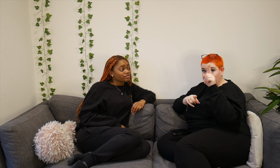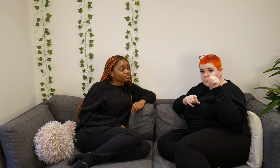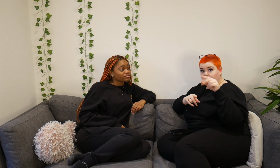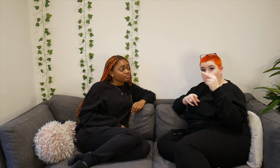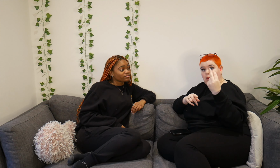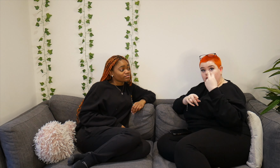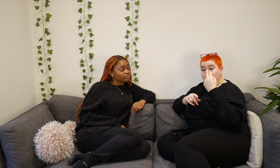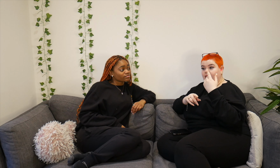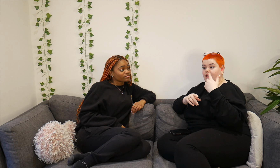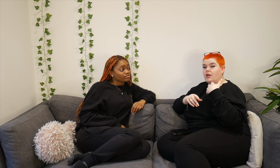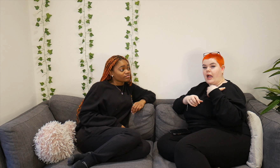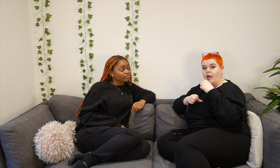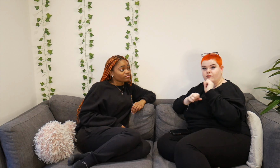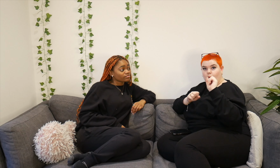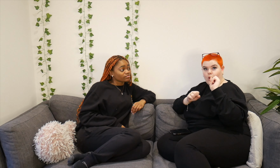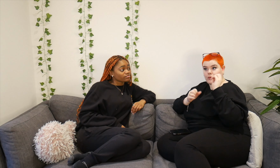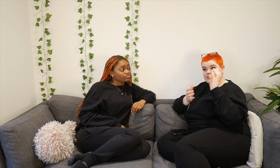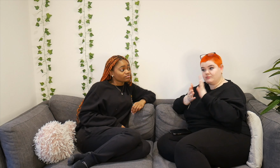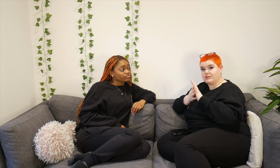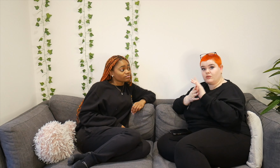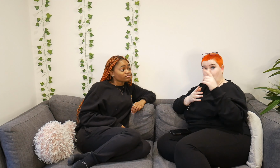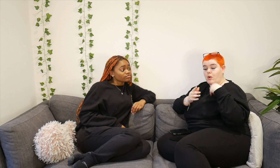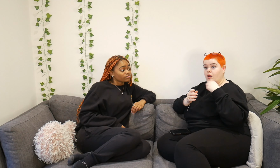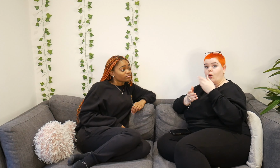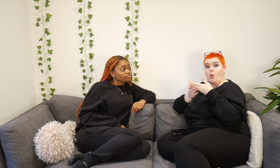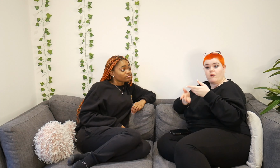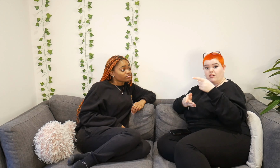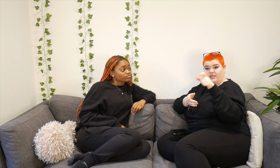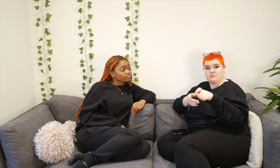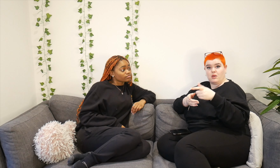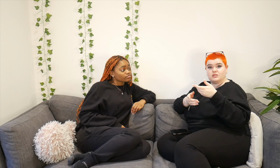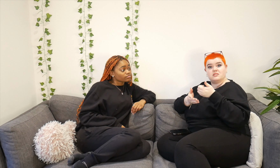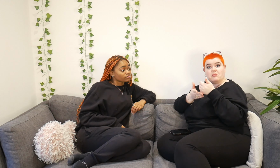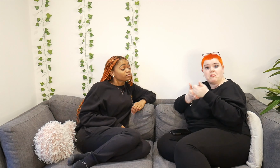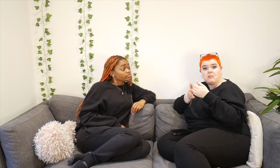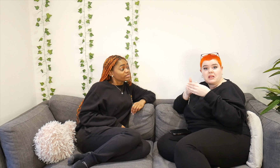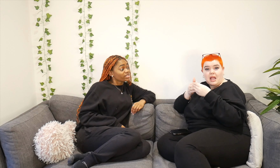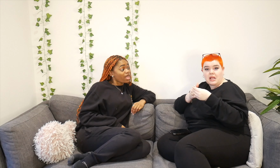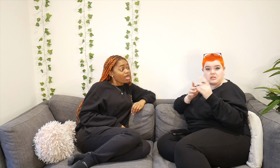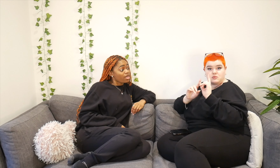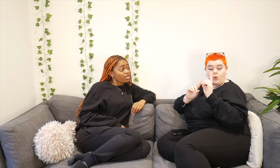If any of you watching have your own experience or you want to offer this person (yeah) some